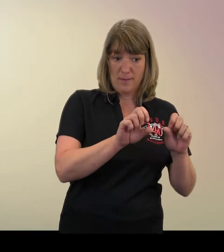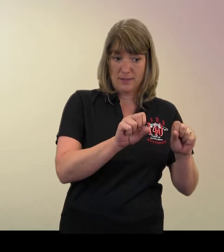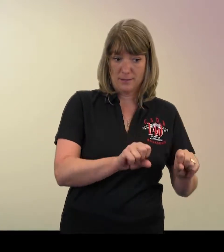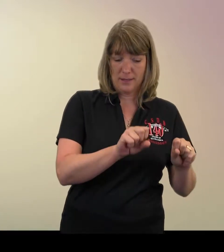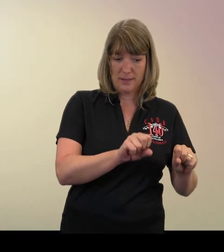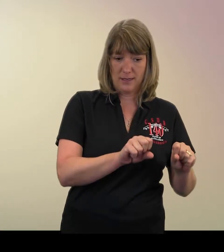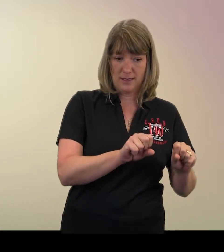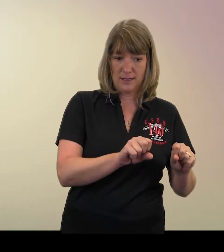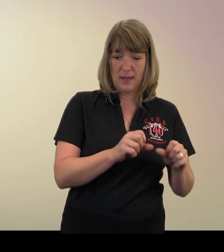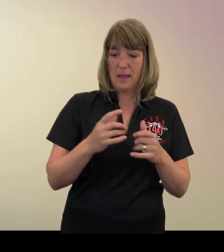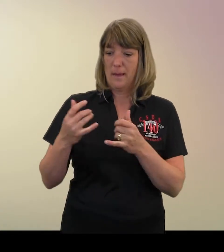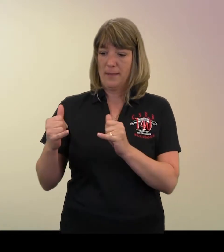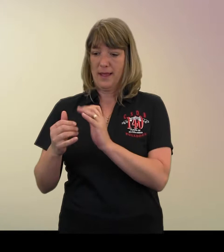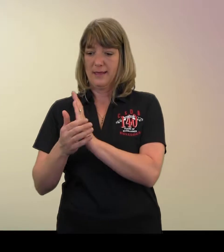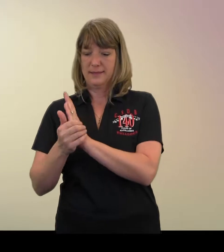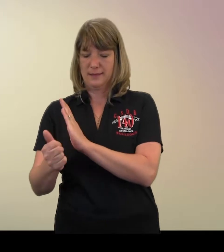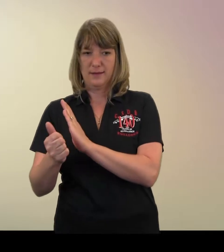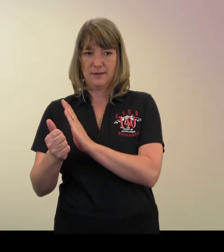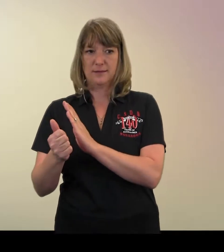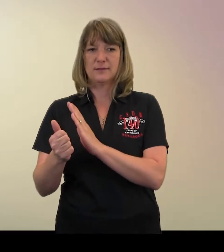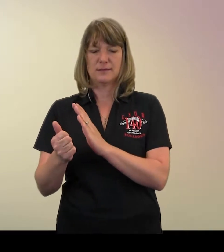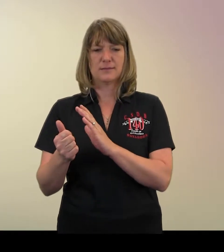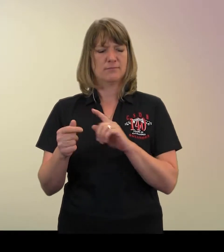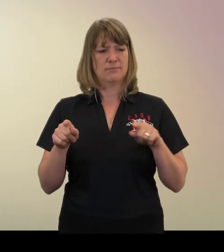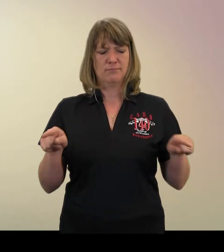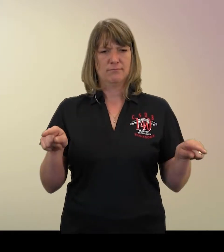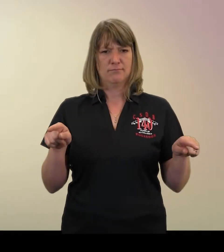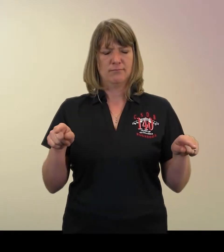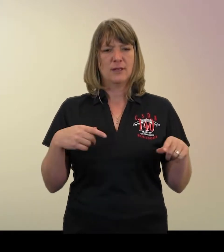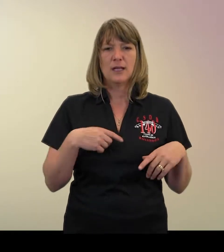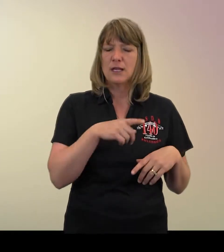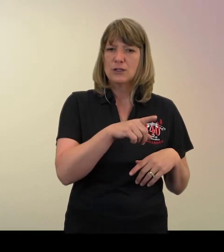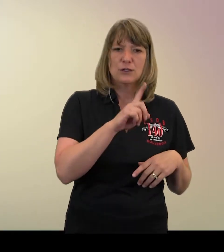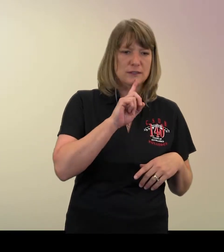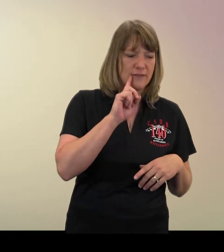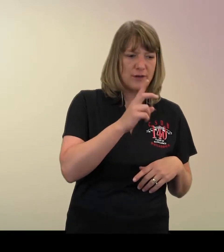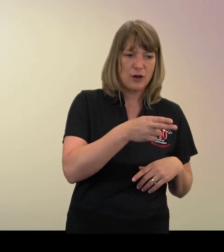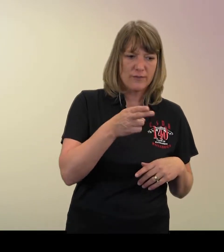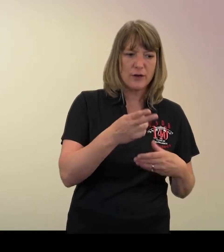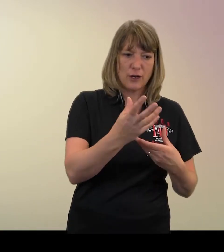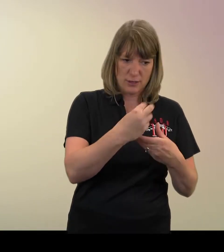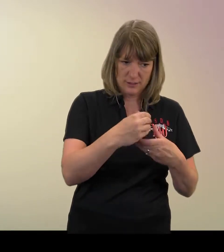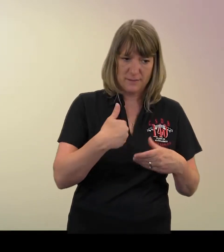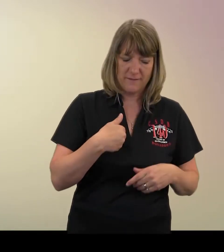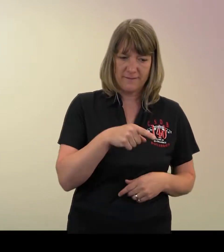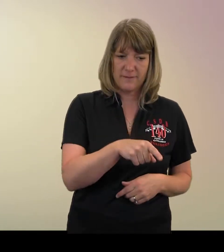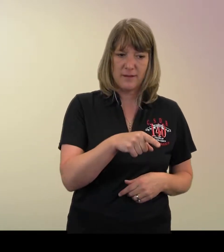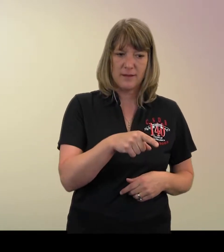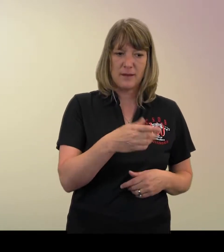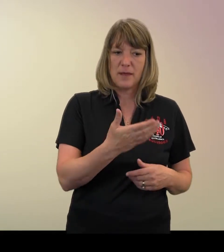abilities and their play skills. Children, who are deaf and hard of hearing who have autism, might show